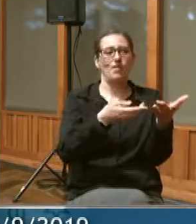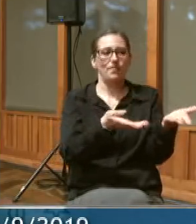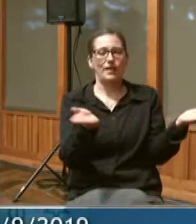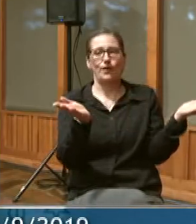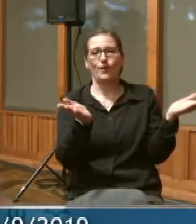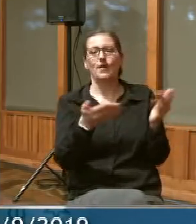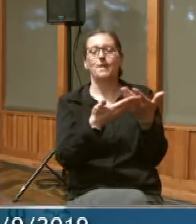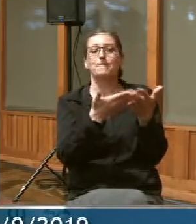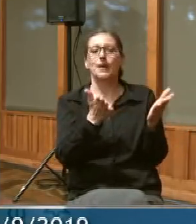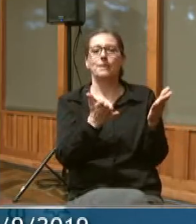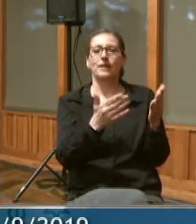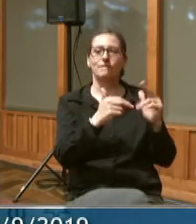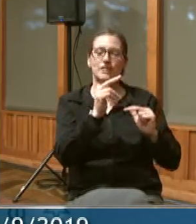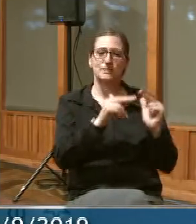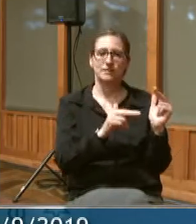DON'T WANT TO SEE UNAFFORDABLE, PRIVATE PROGRAMS